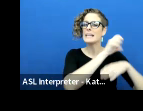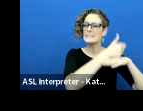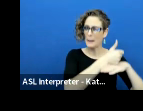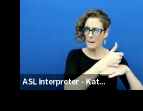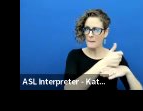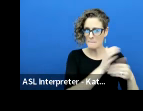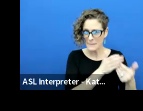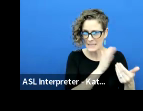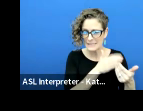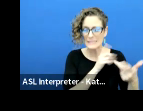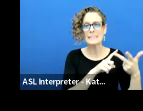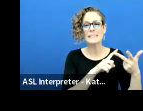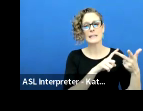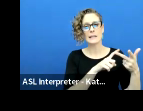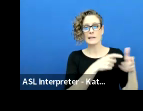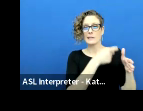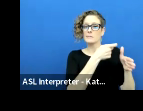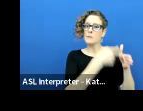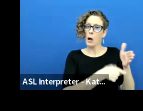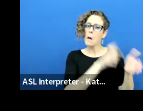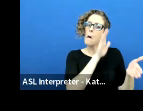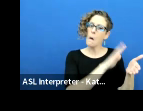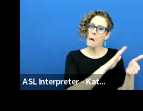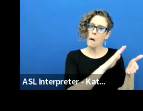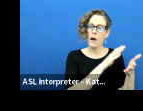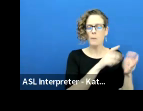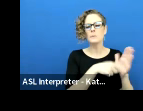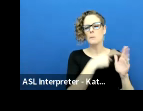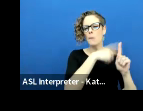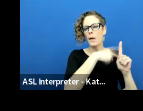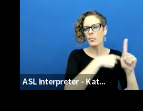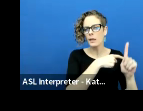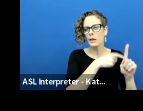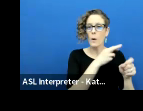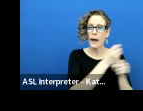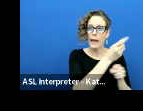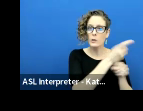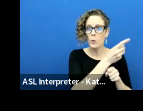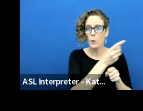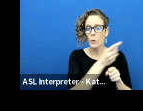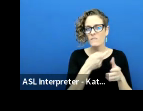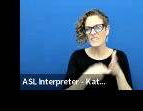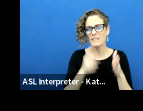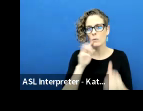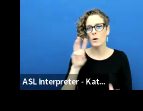because there can be monthly fees that are they're put in or annual fees for web services latency is